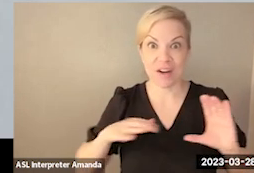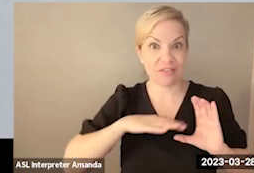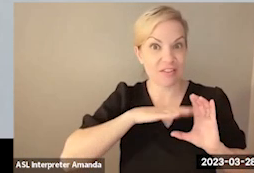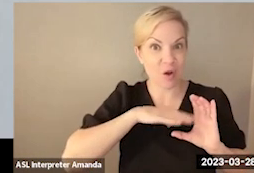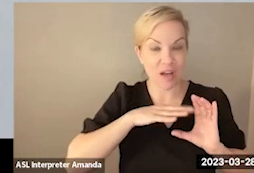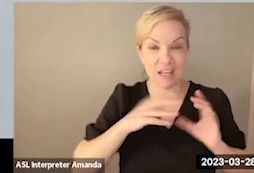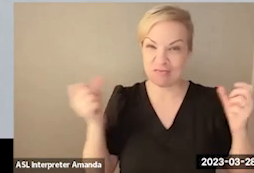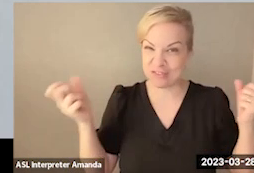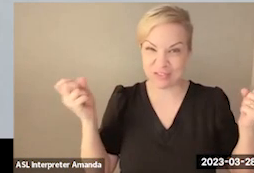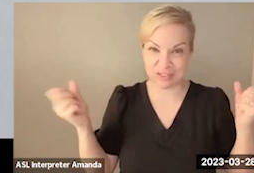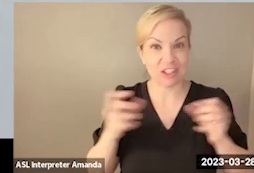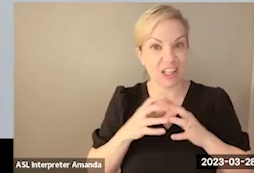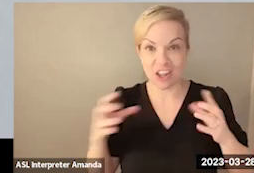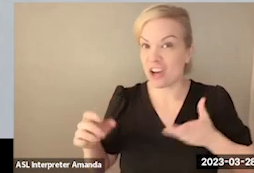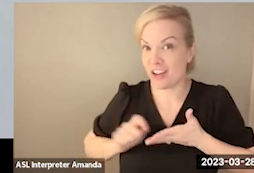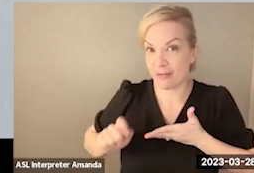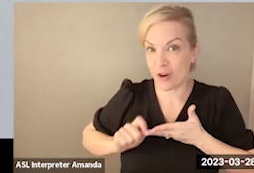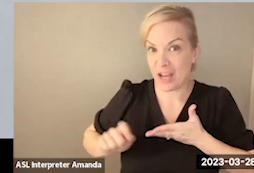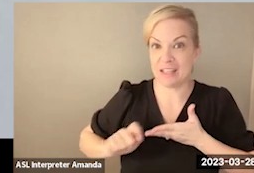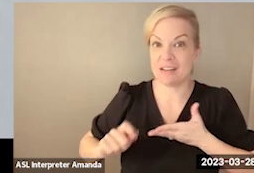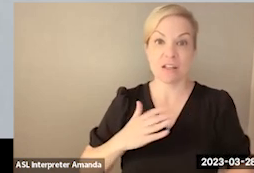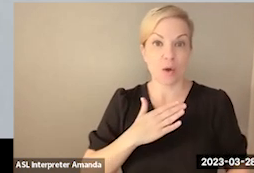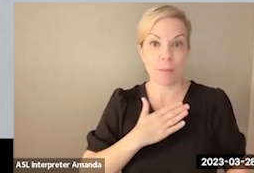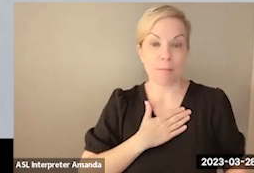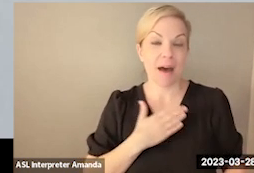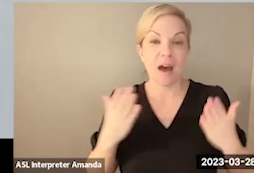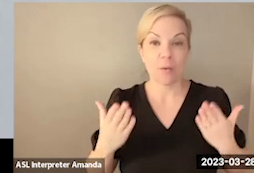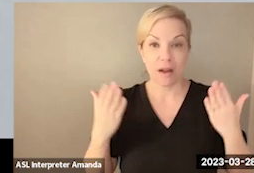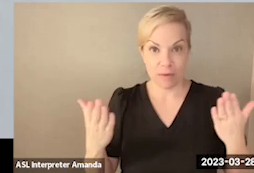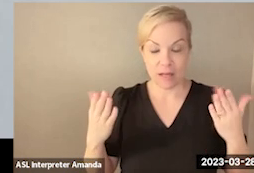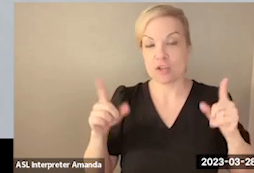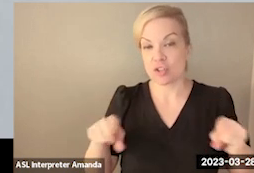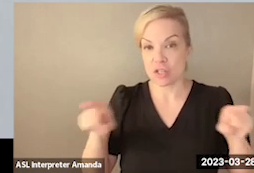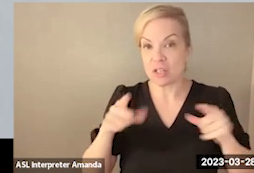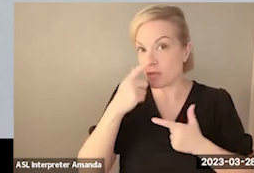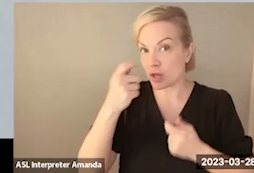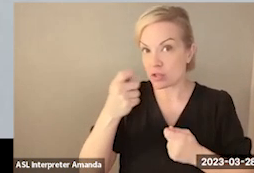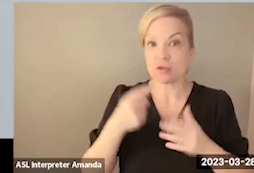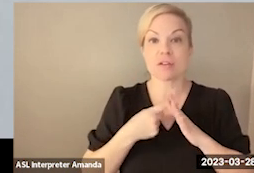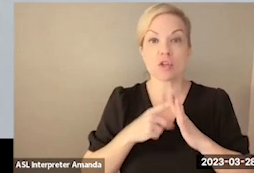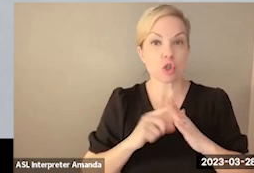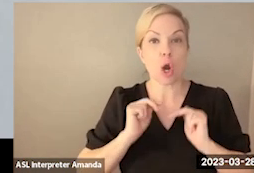Debbie Stine, Science & Technology Policy Academy: So what I recommend that people are in are supposed to do is to start building a portfolio.